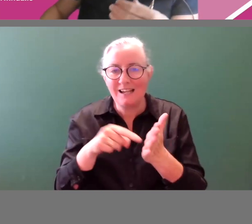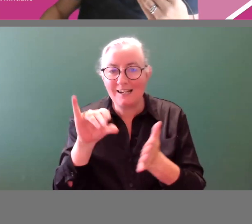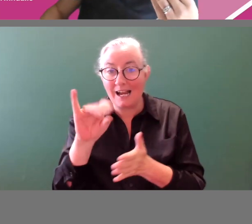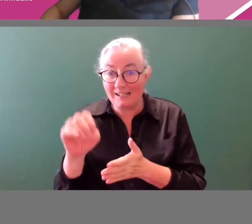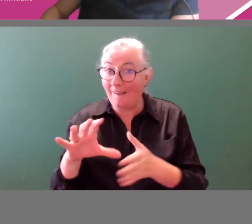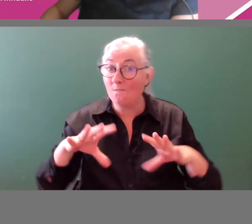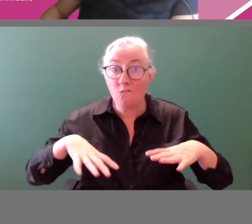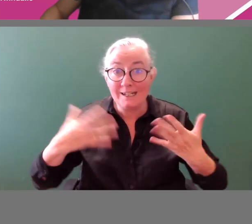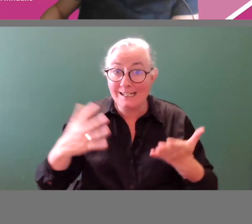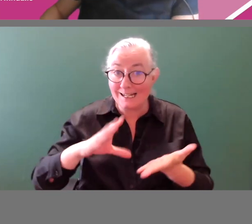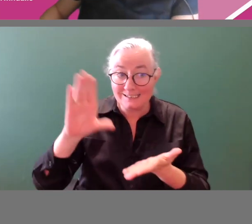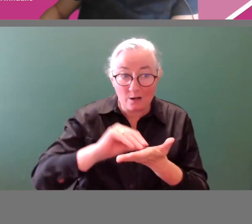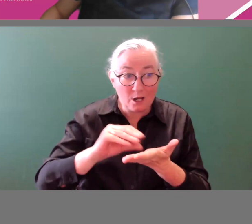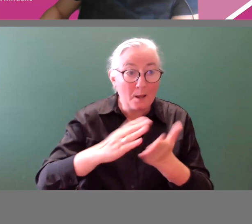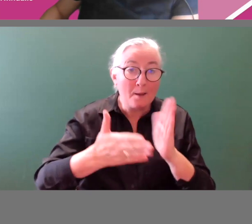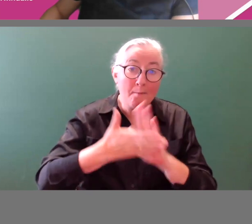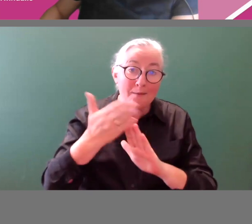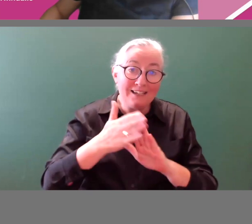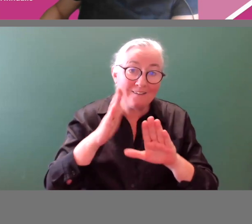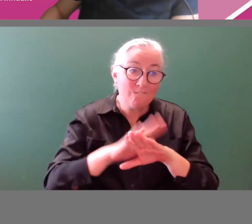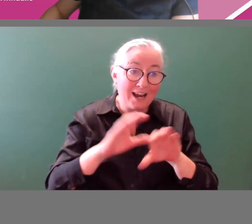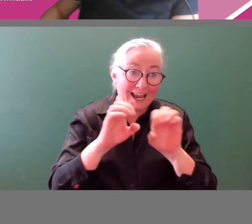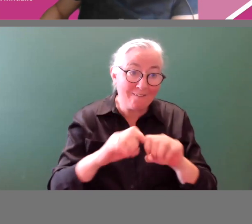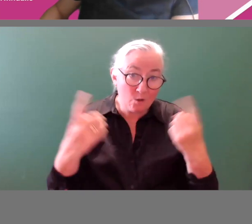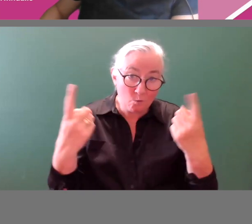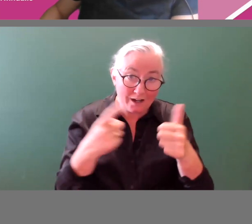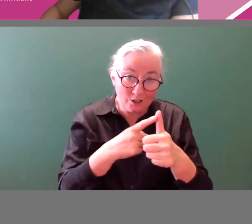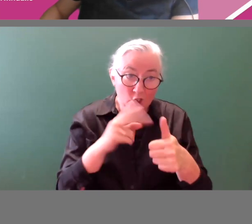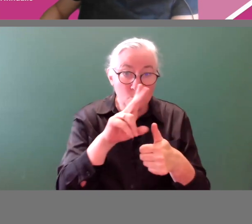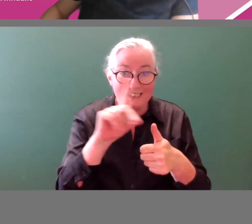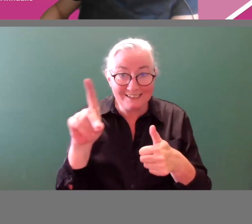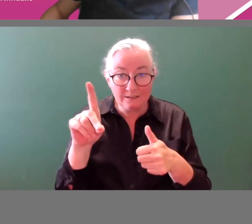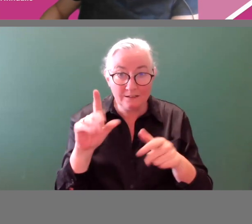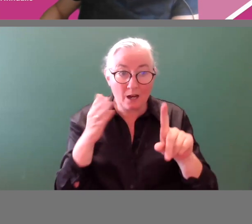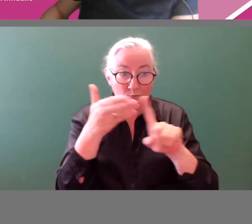and Building for Everyone: a Universal Design approach. I hope most people on would be aware